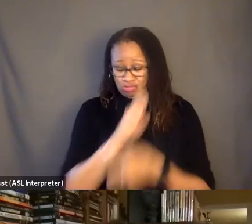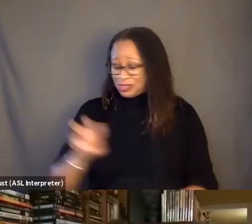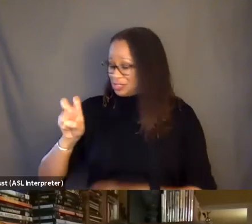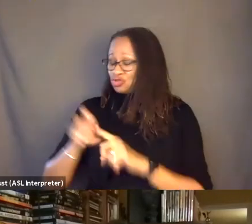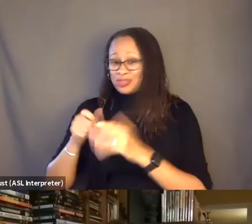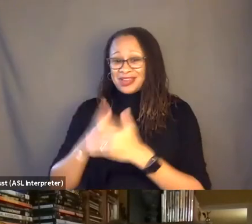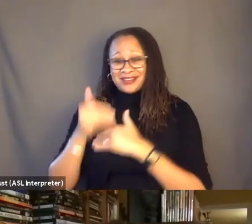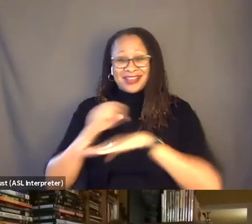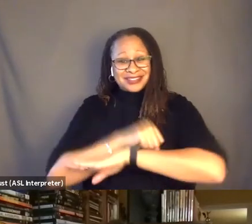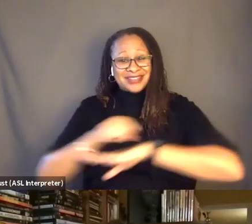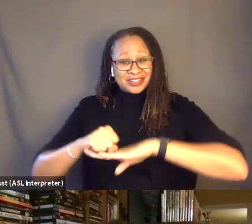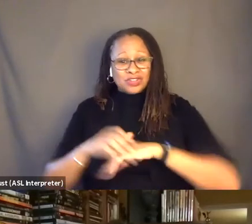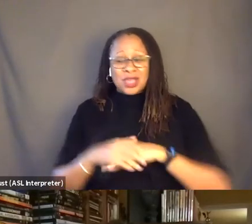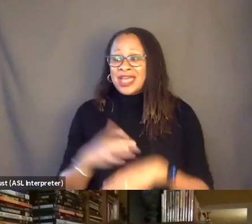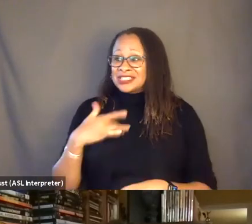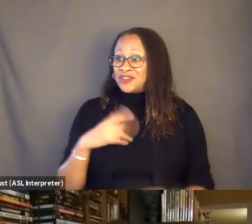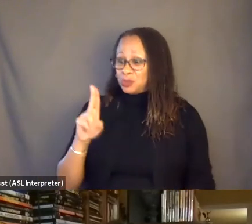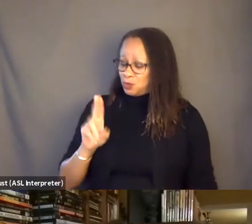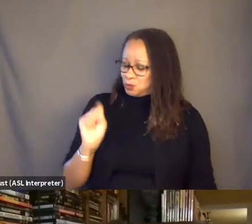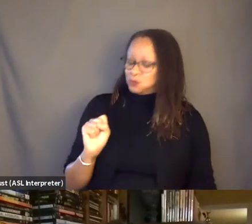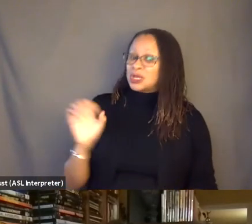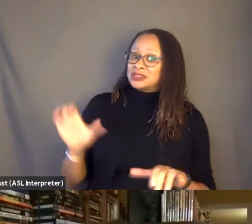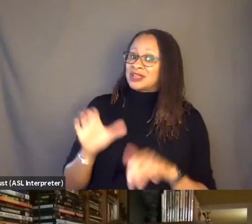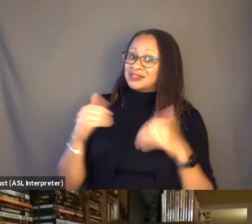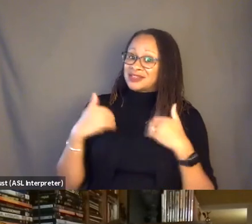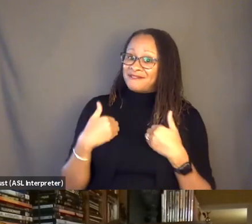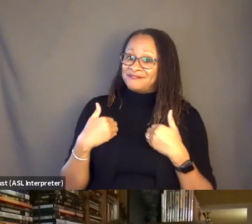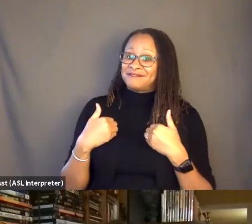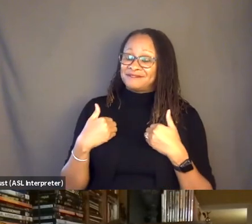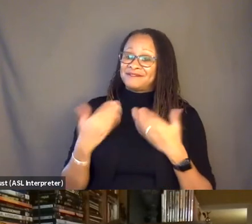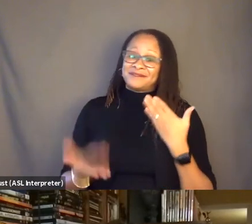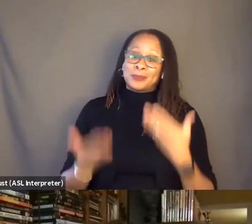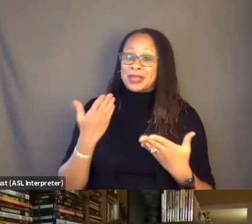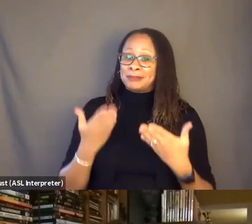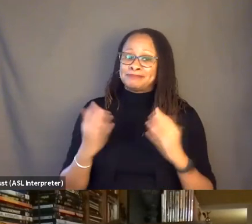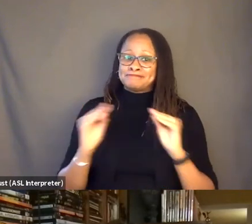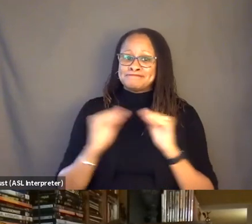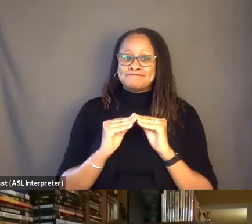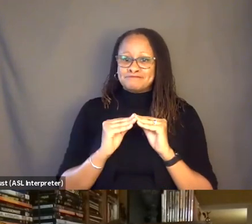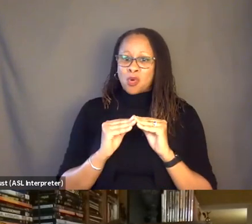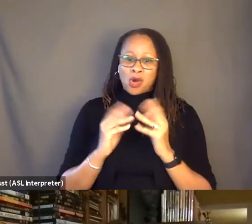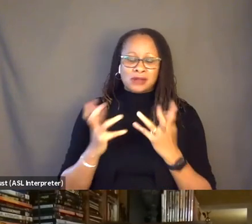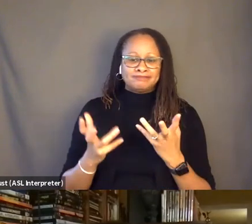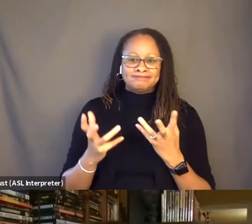because it feels like the United States does have perhaps a more robust criminal justice system.